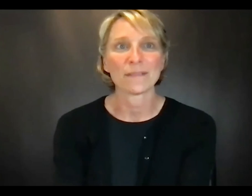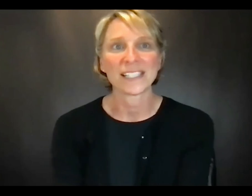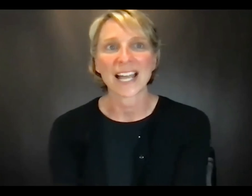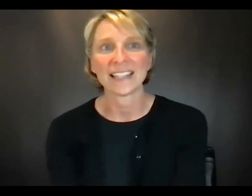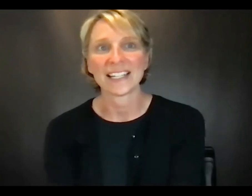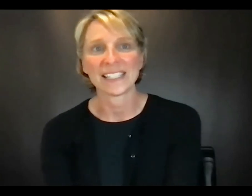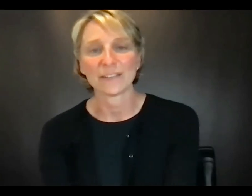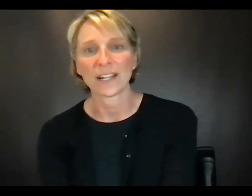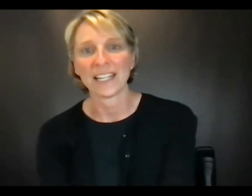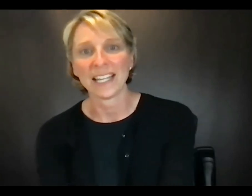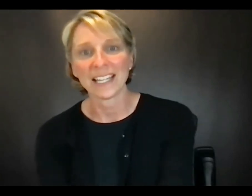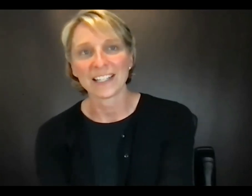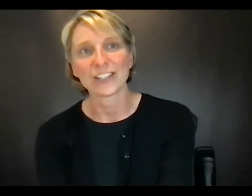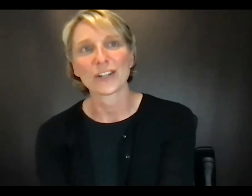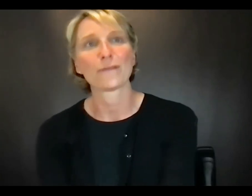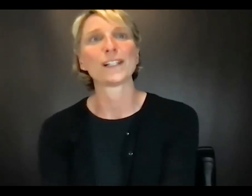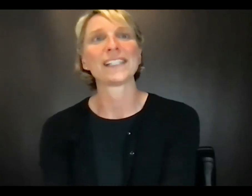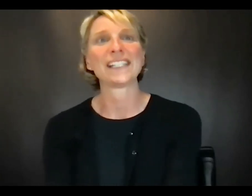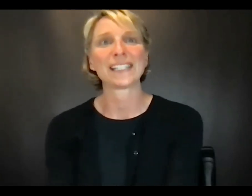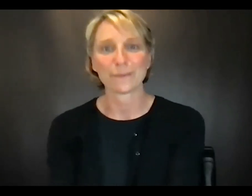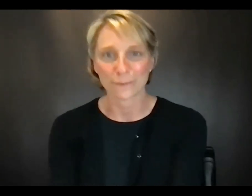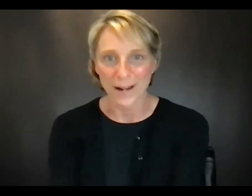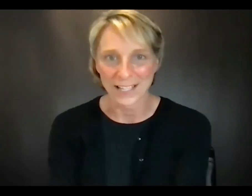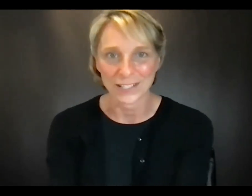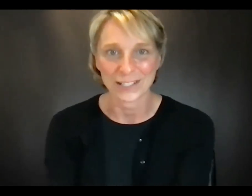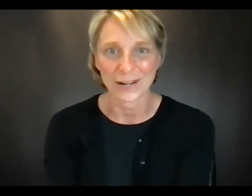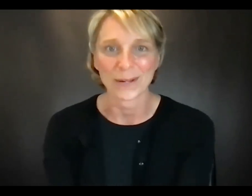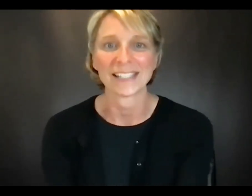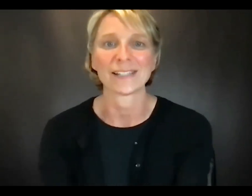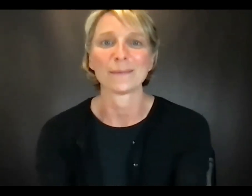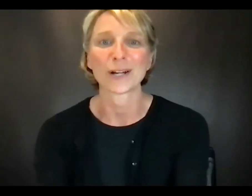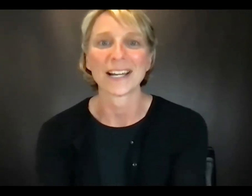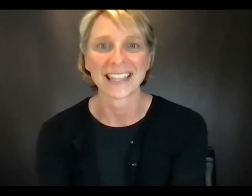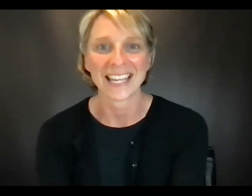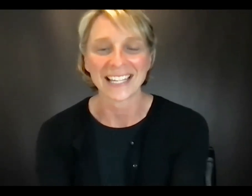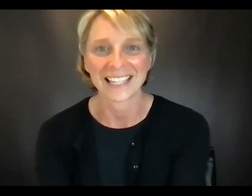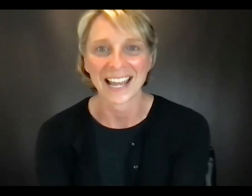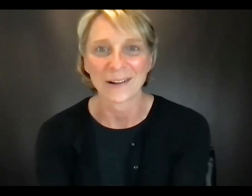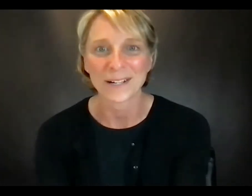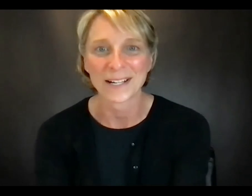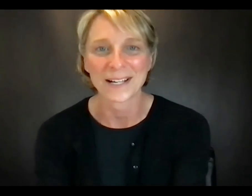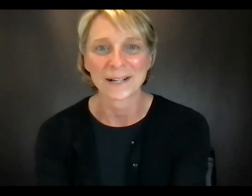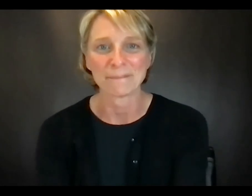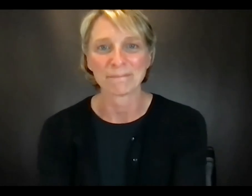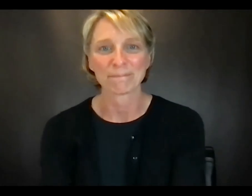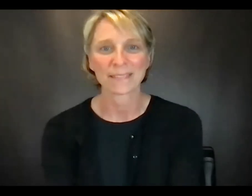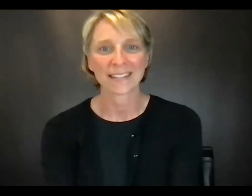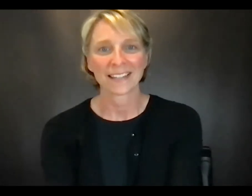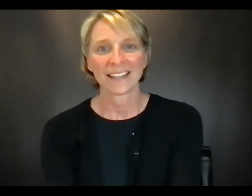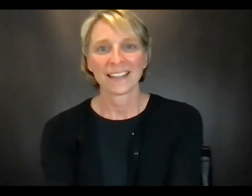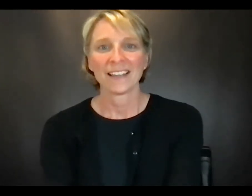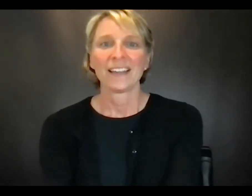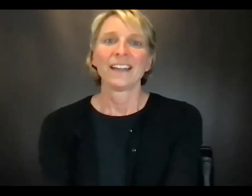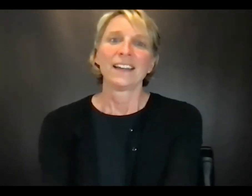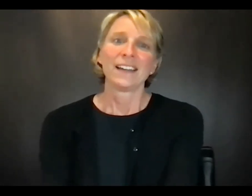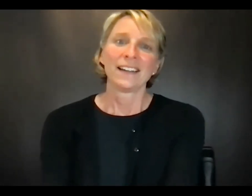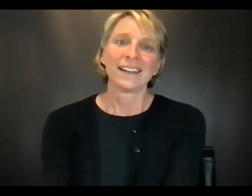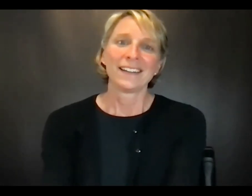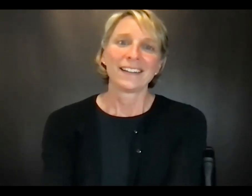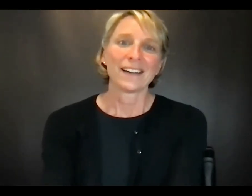sign that is different in English versus French? Okay, so I'm trying to think now, um... Oh,